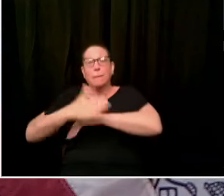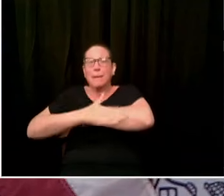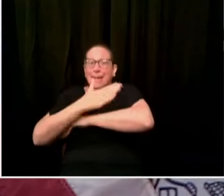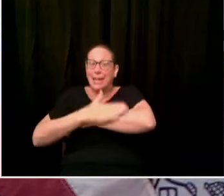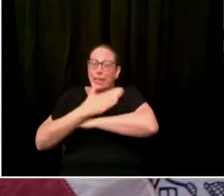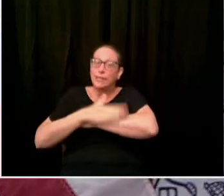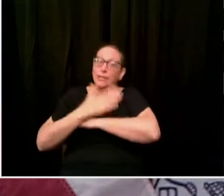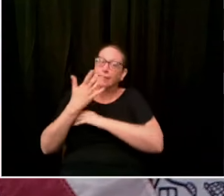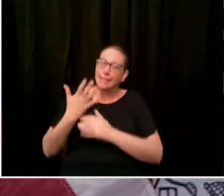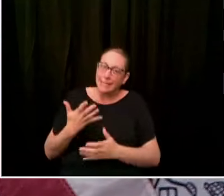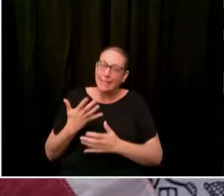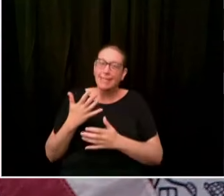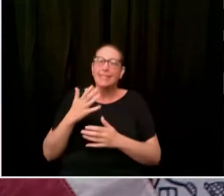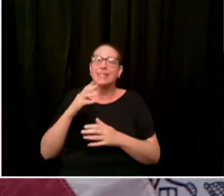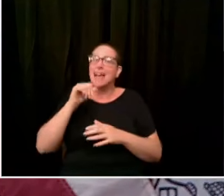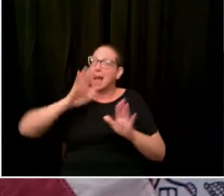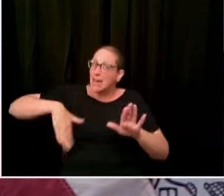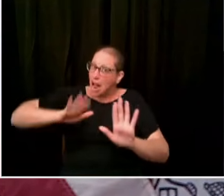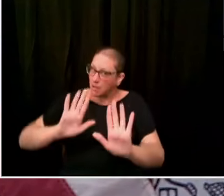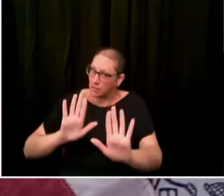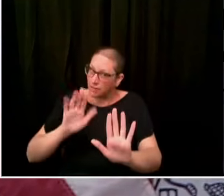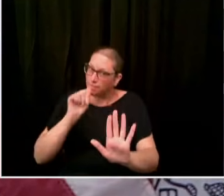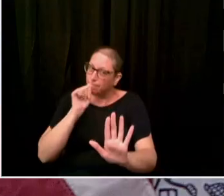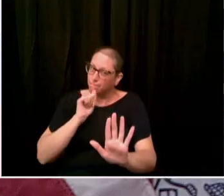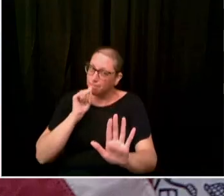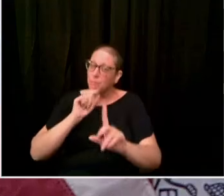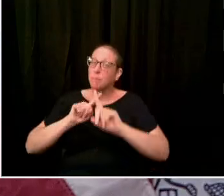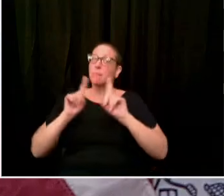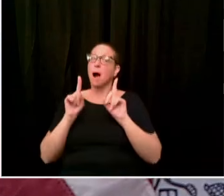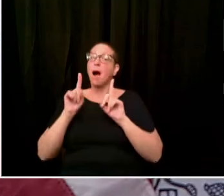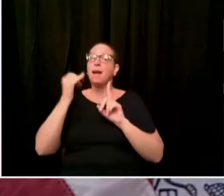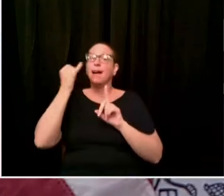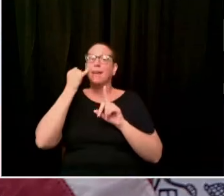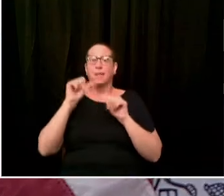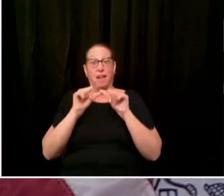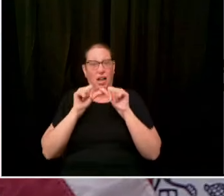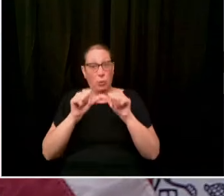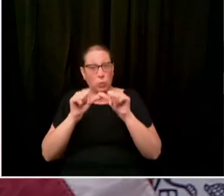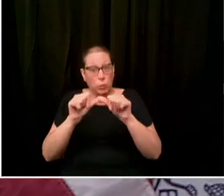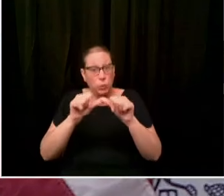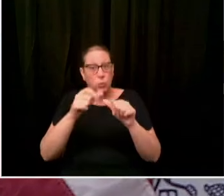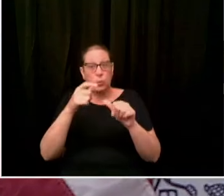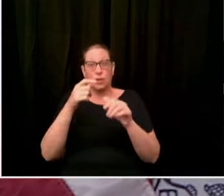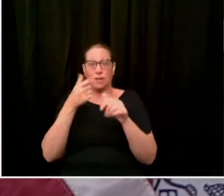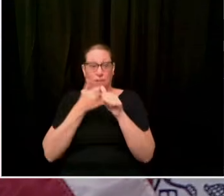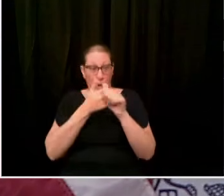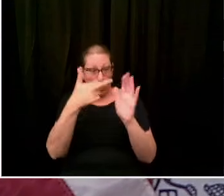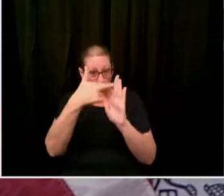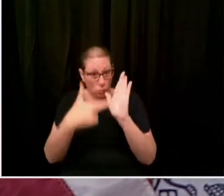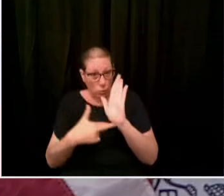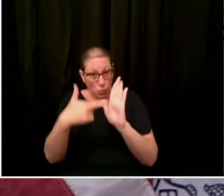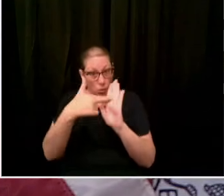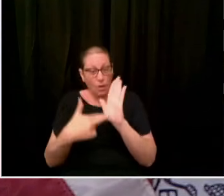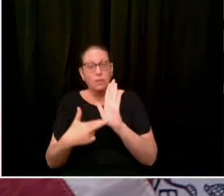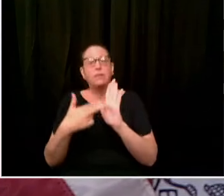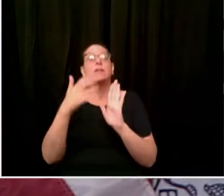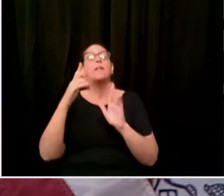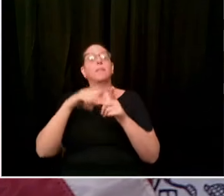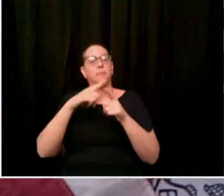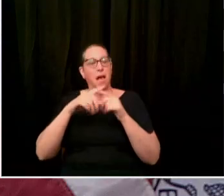WHERE WE CAN TALK ABOUT HAVING BEACH SEASON AGAIN. WE'RE NOT THERE YET. BUT IF YOU KEEP FIGHTING FOR IT, IF YOU KEEP BEING